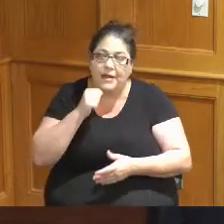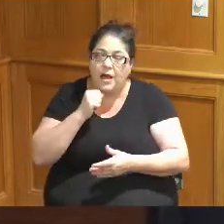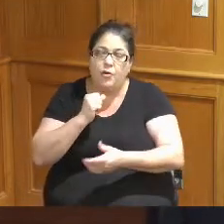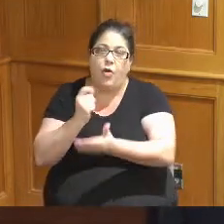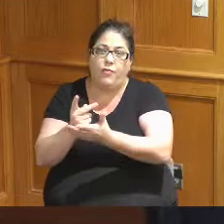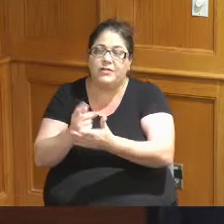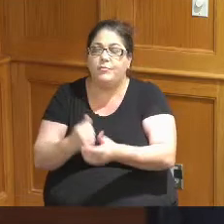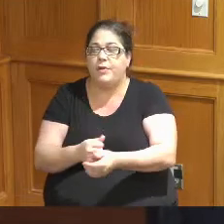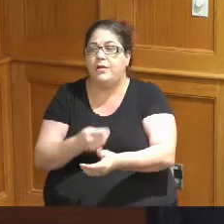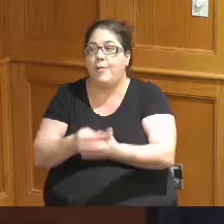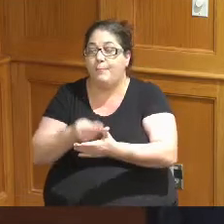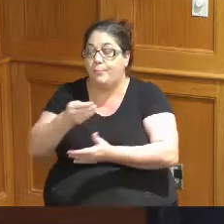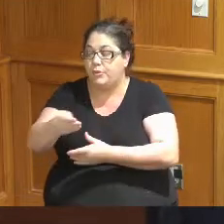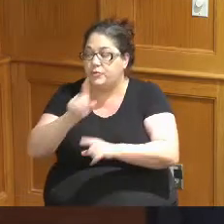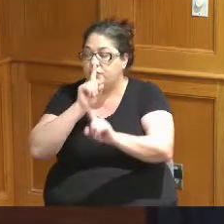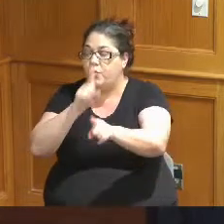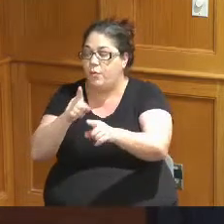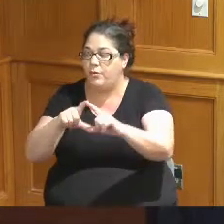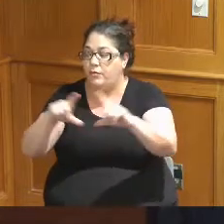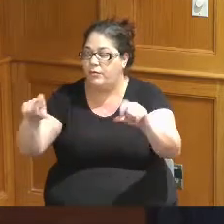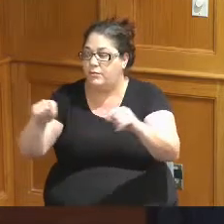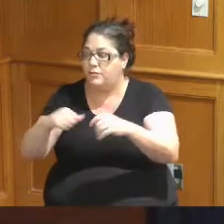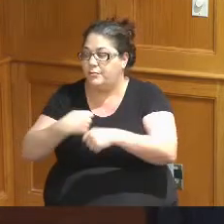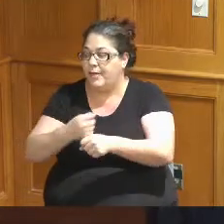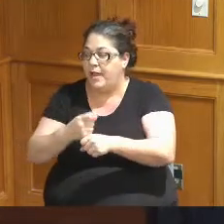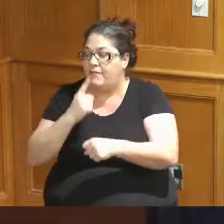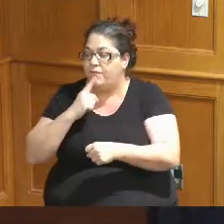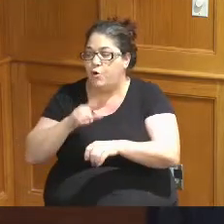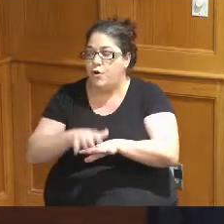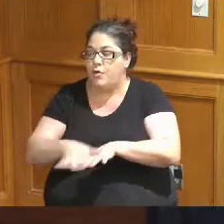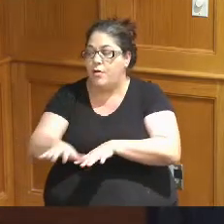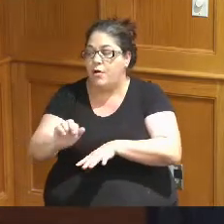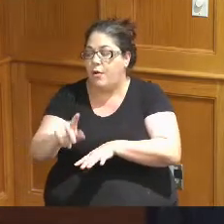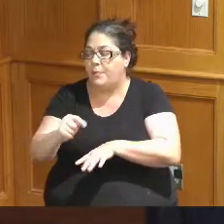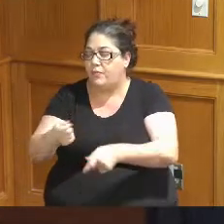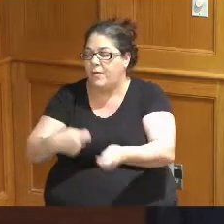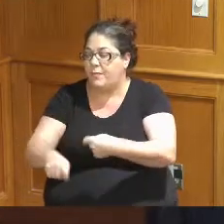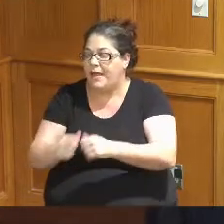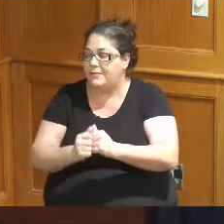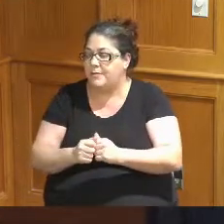is a authorizing a purchase order for carpet replacement at River City Correctional Facility